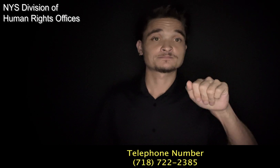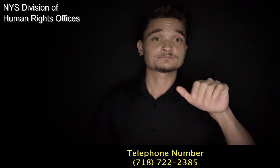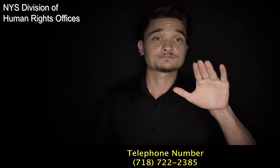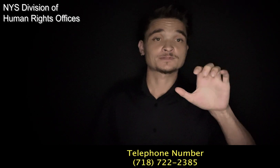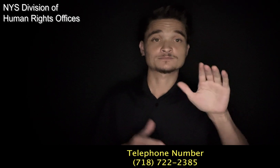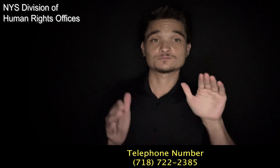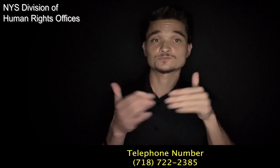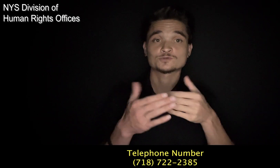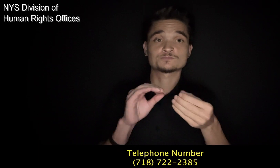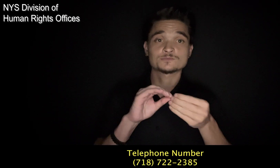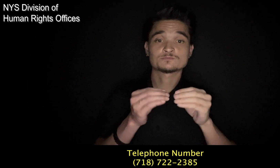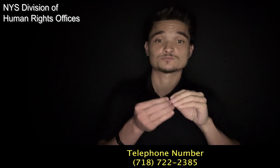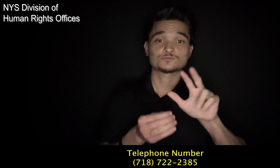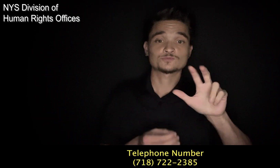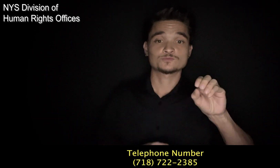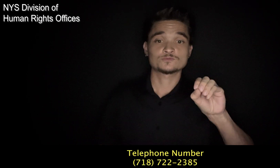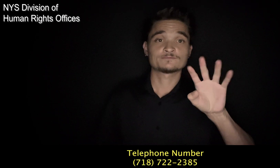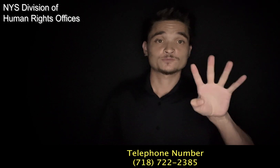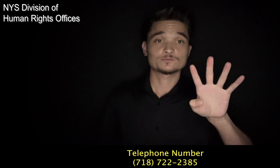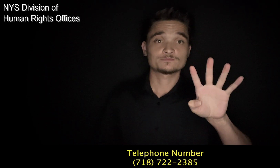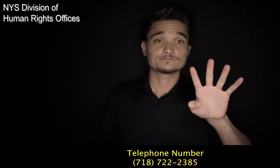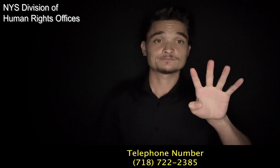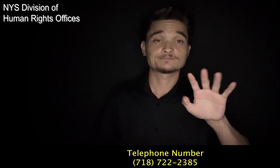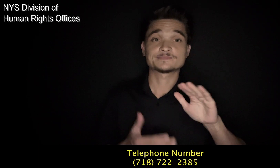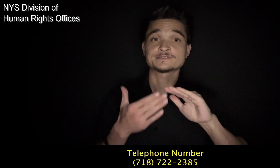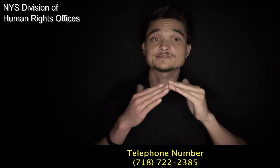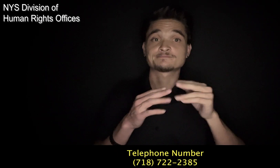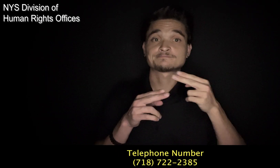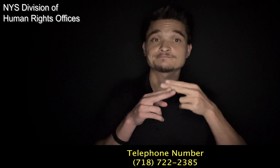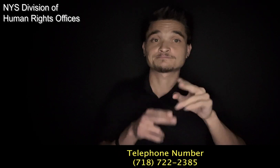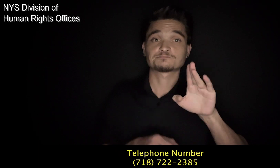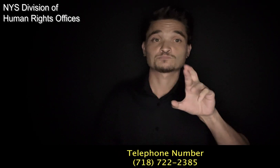Telephone Number (718) 722-2385